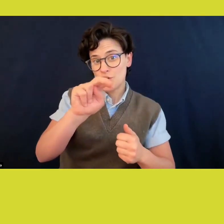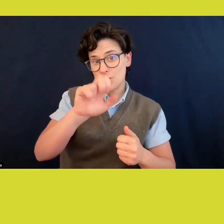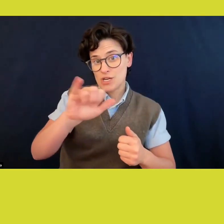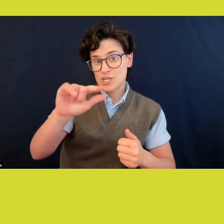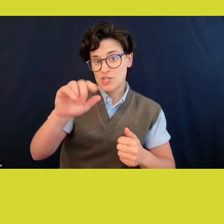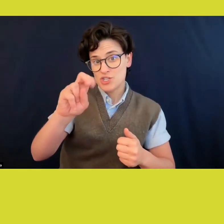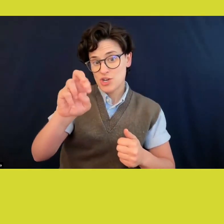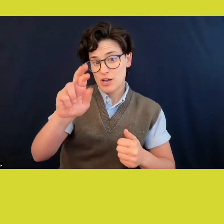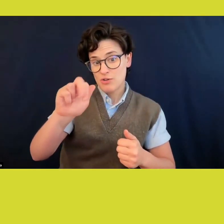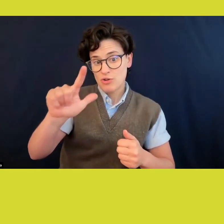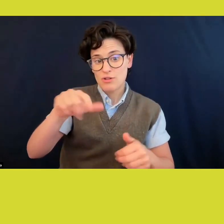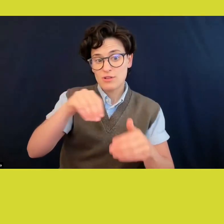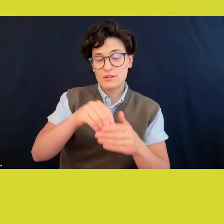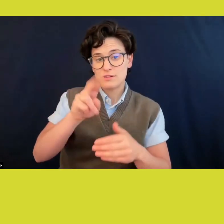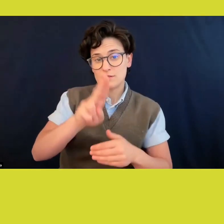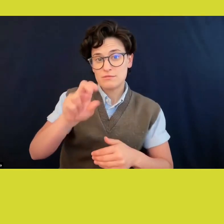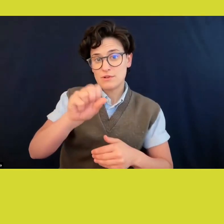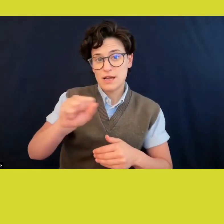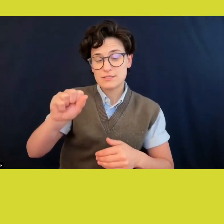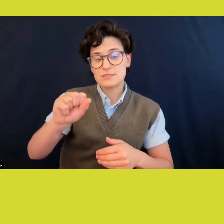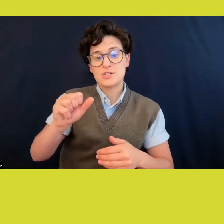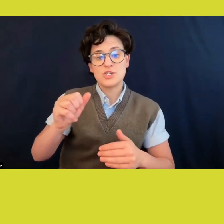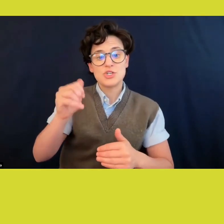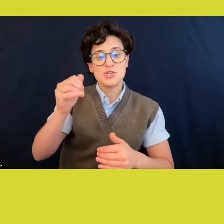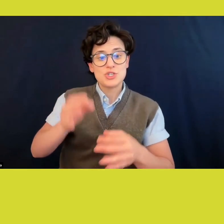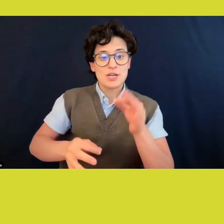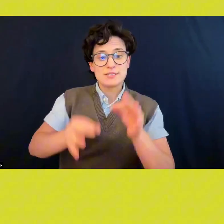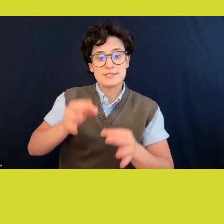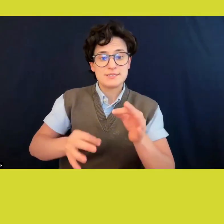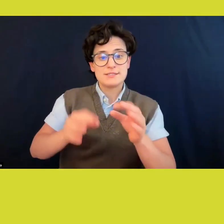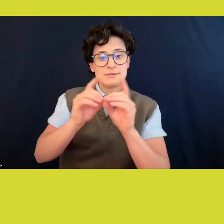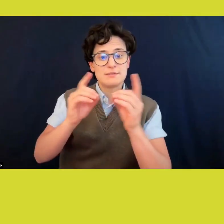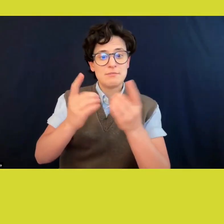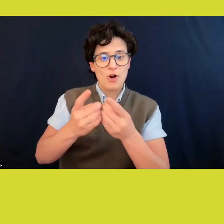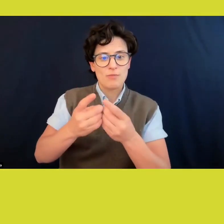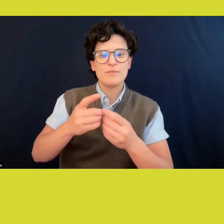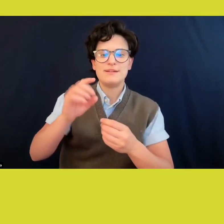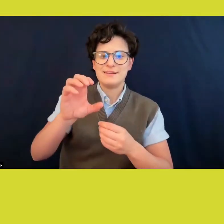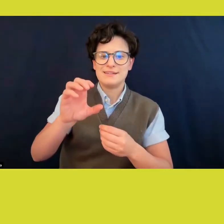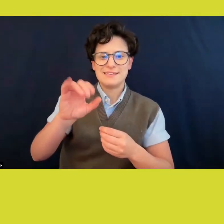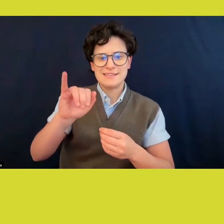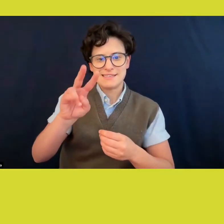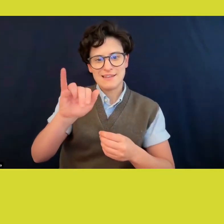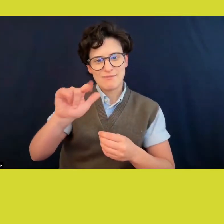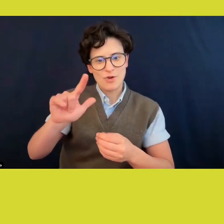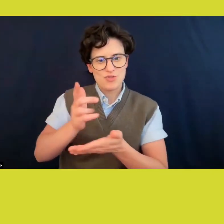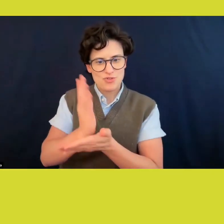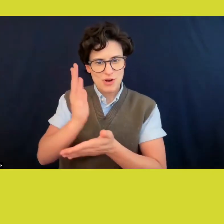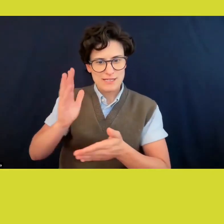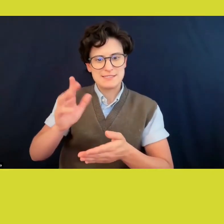Civil Rights Division. Jennifer also played a key role in coordinating strategy and briefing when